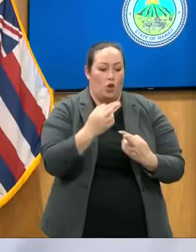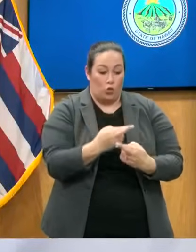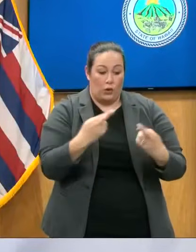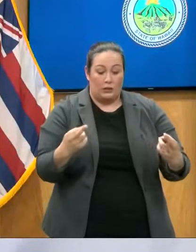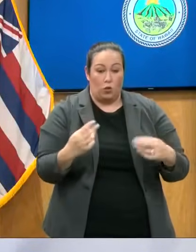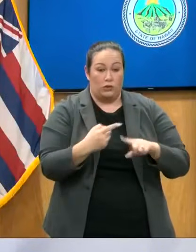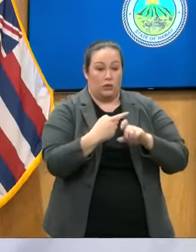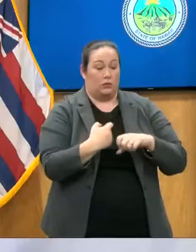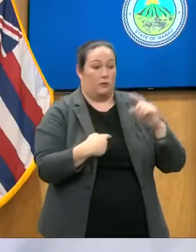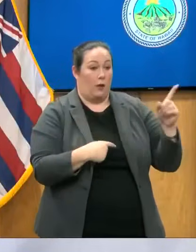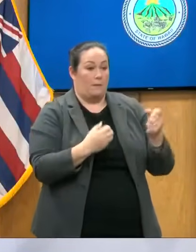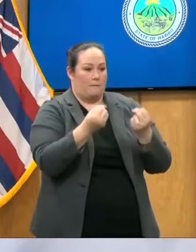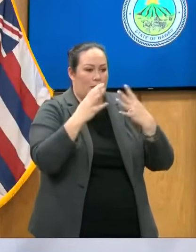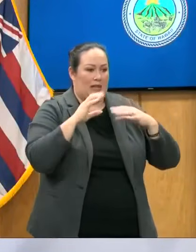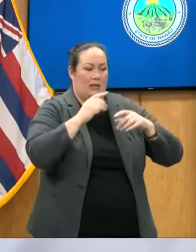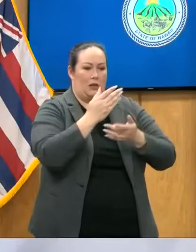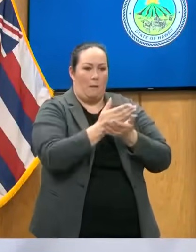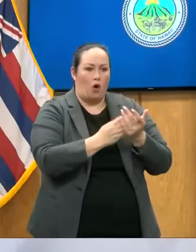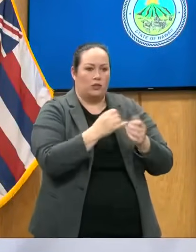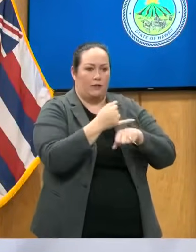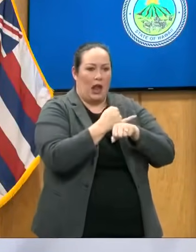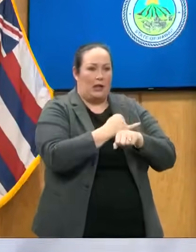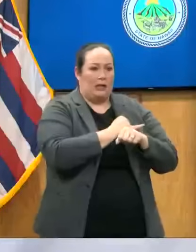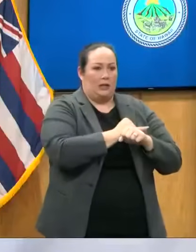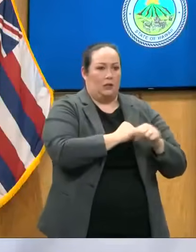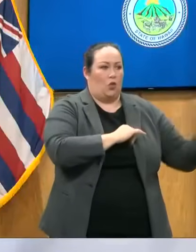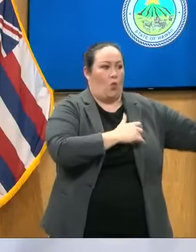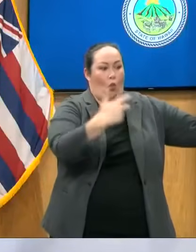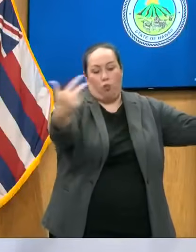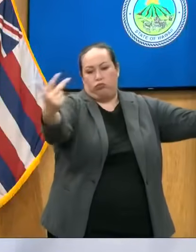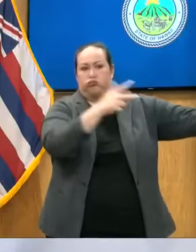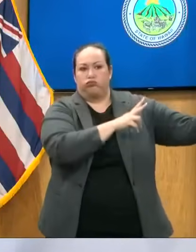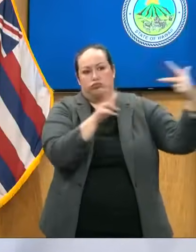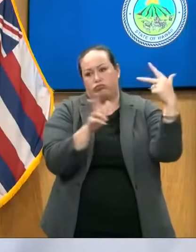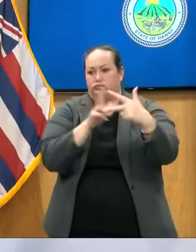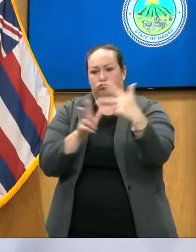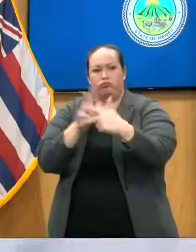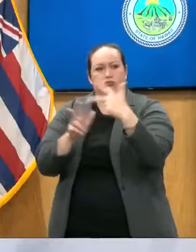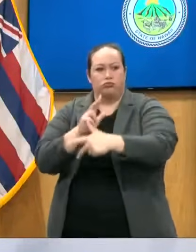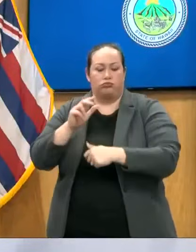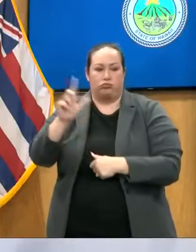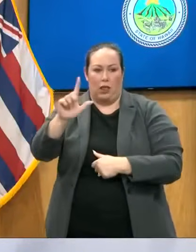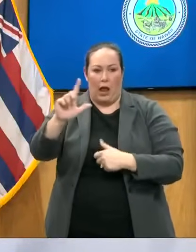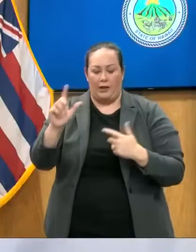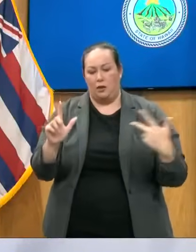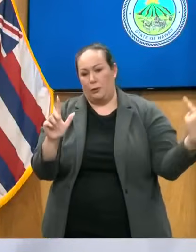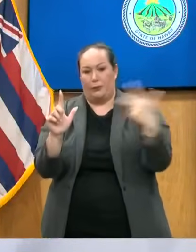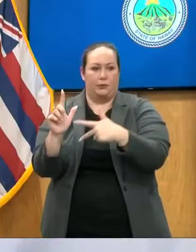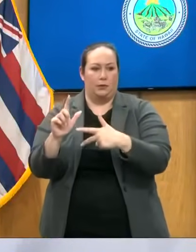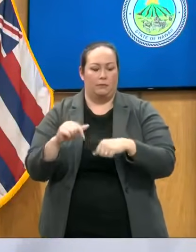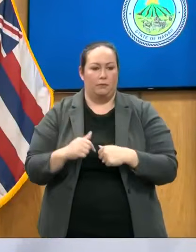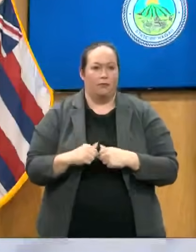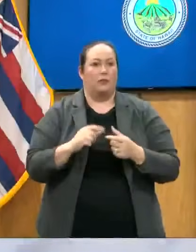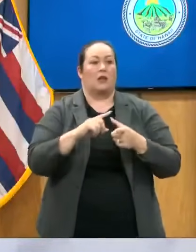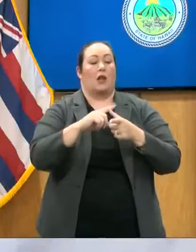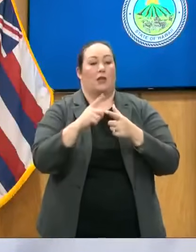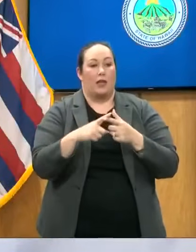localized area. We directed resources from many parts of the island to respond